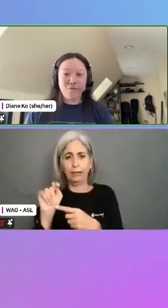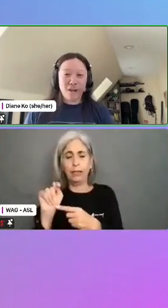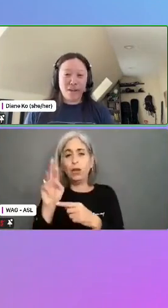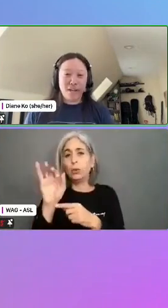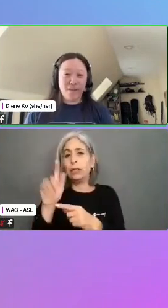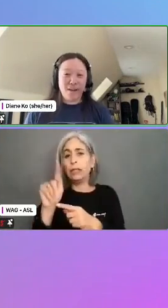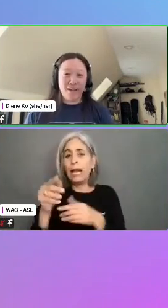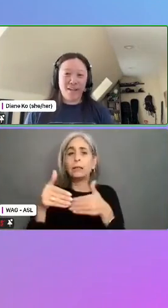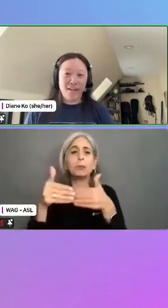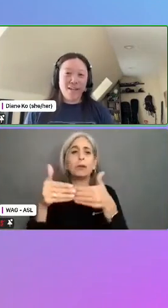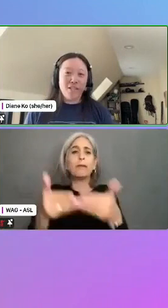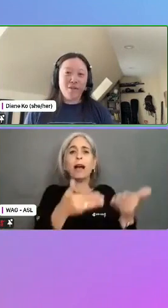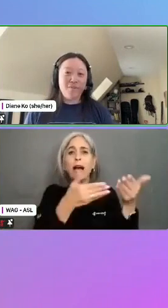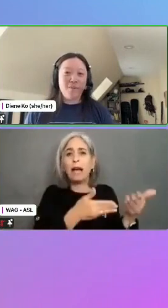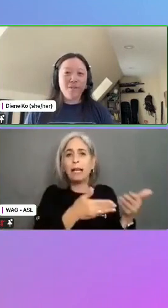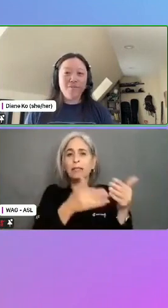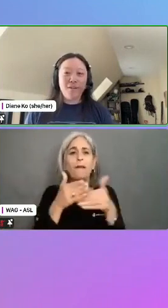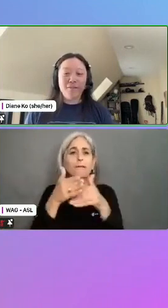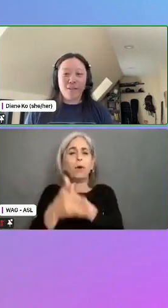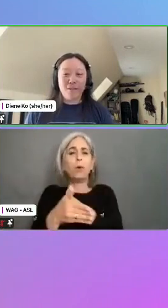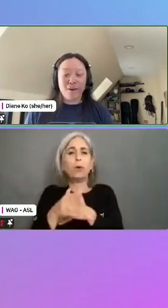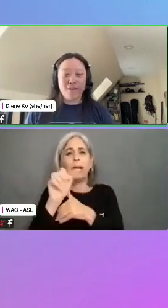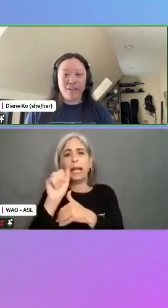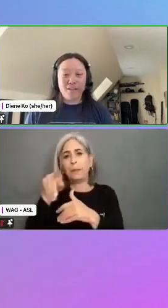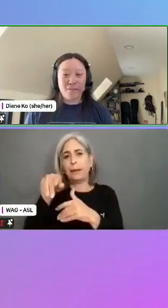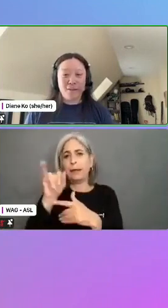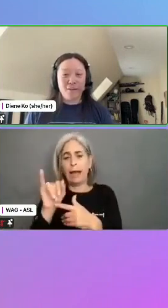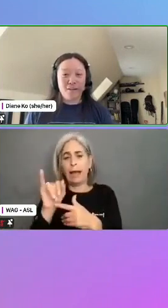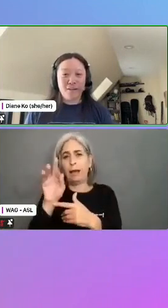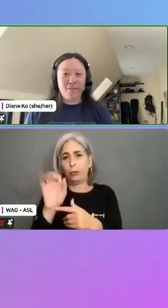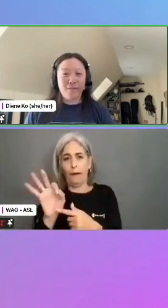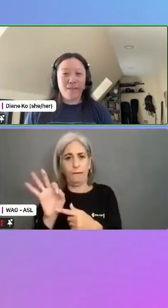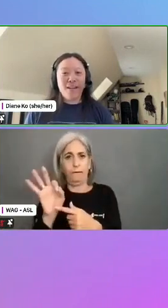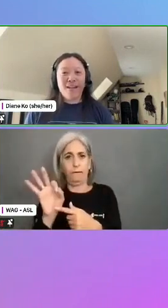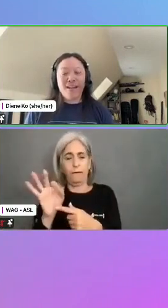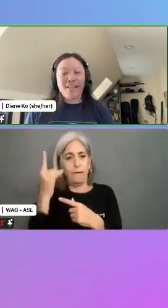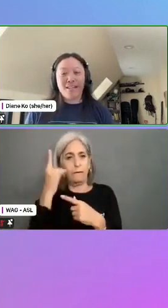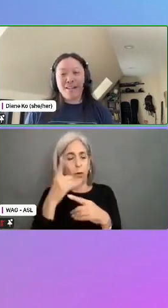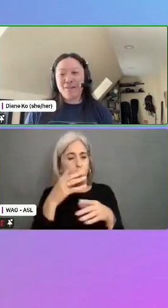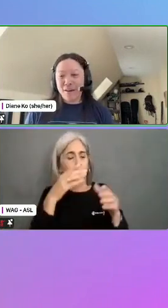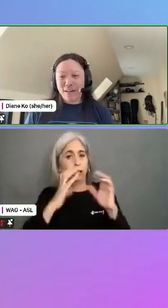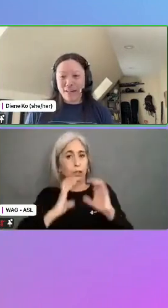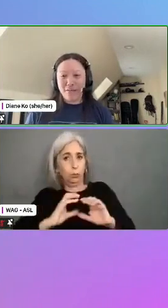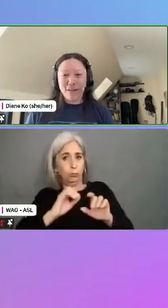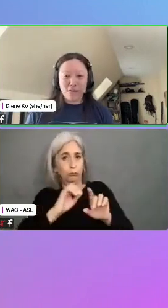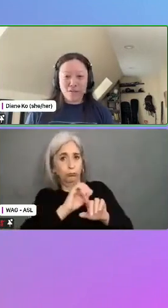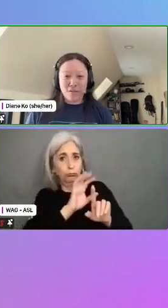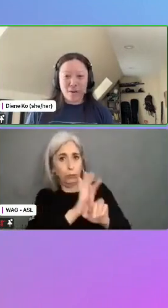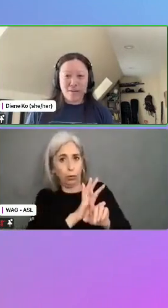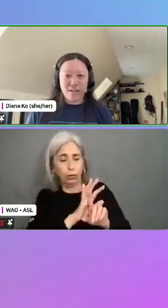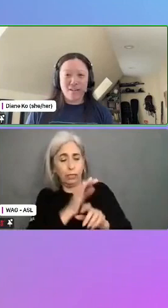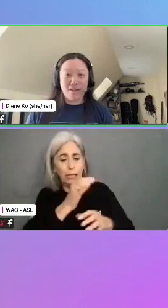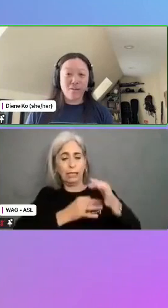the component consumer. Now this component is doing a lot of extra work for the consumer with a single piece of information period this is especially useful for more